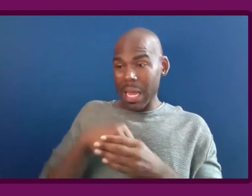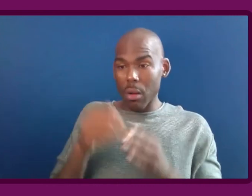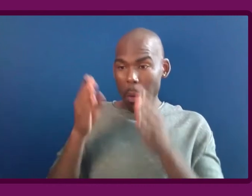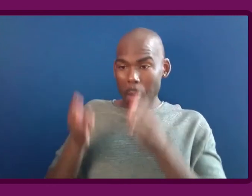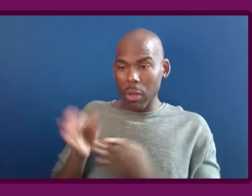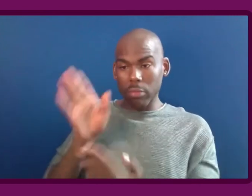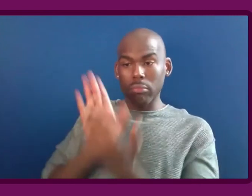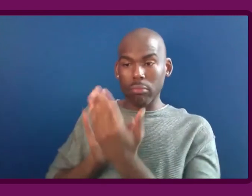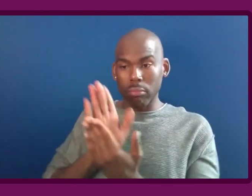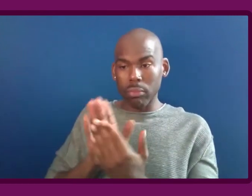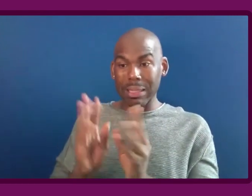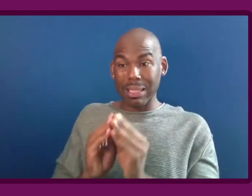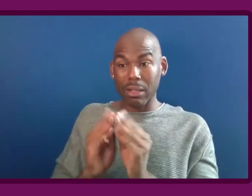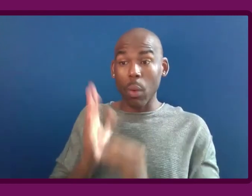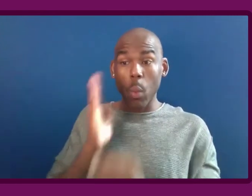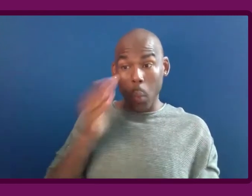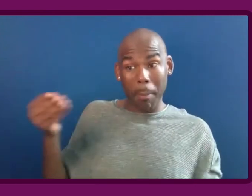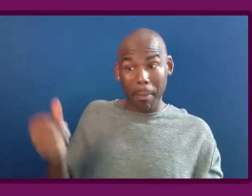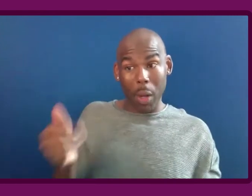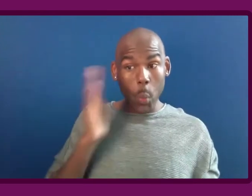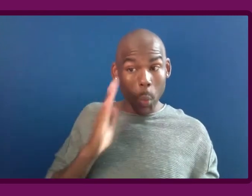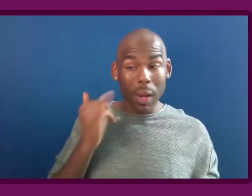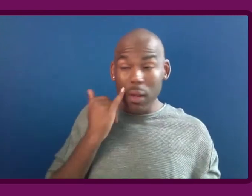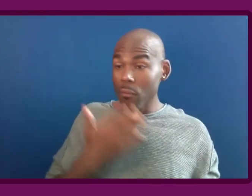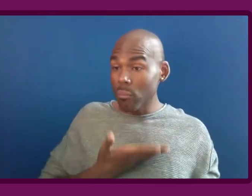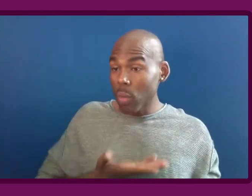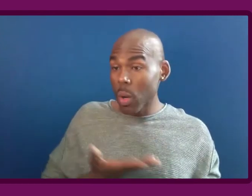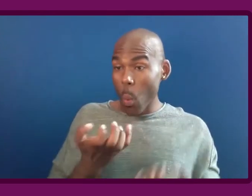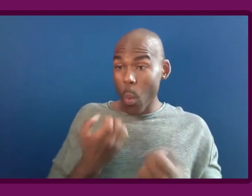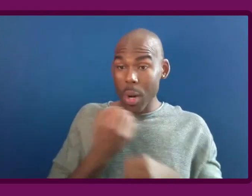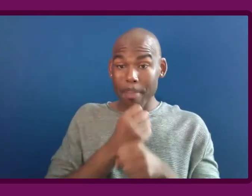in-person sessions, and you will be paid for your time. If you're ready to help make